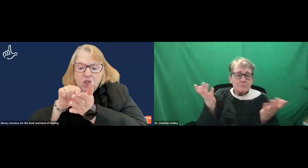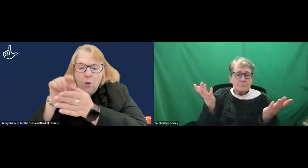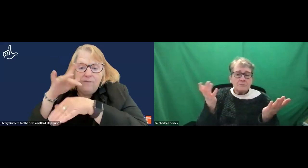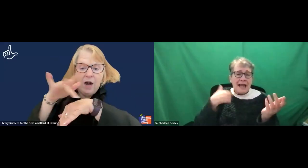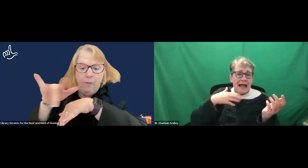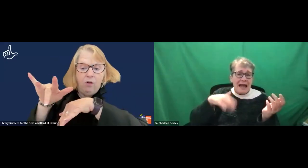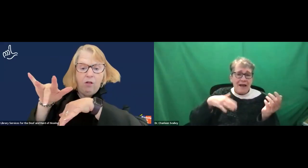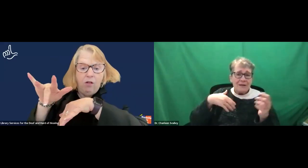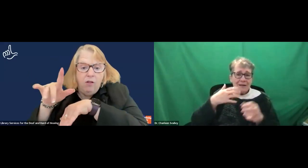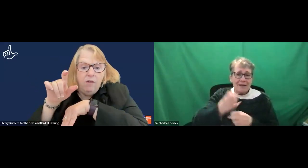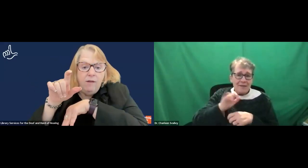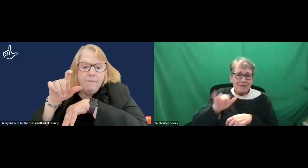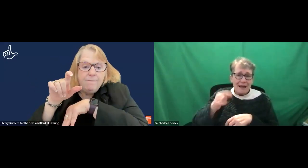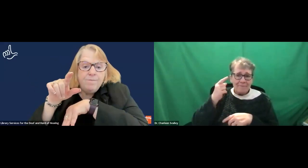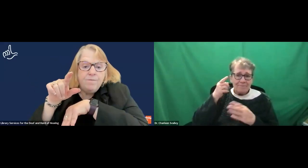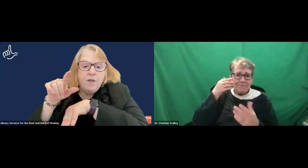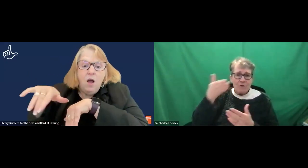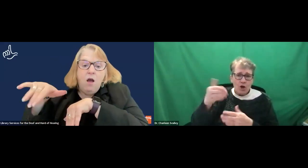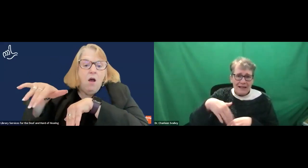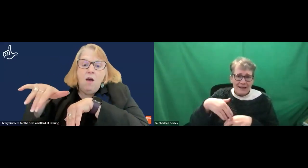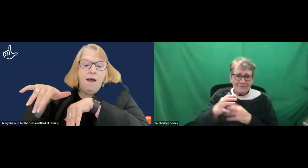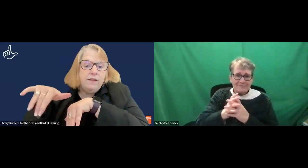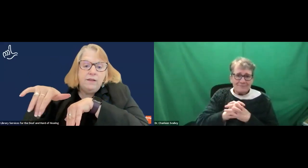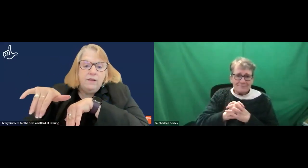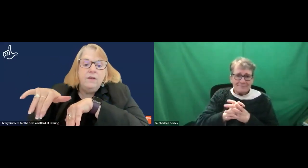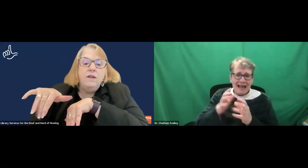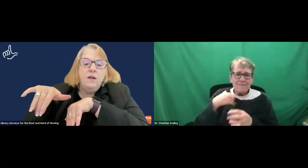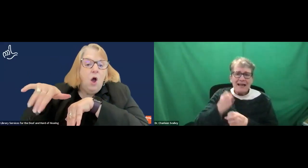Oh, I see there's another question here. That to book, will-- that will be published or available after training?